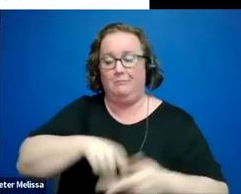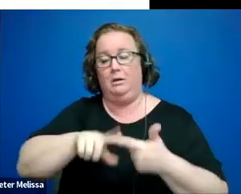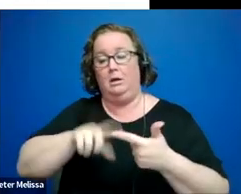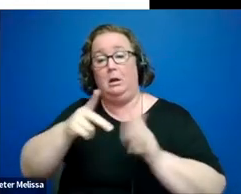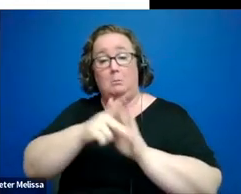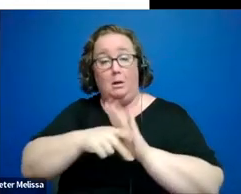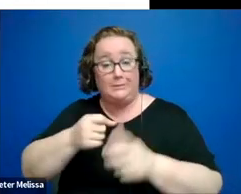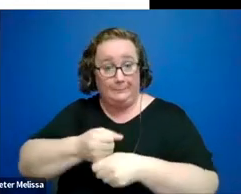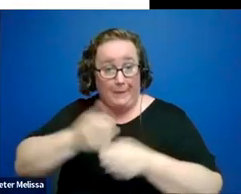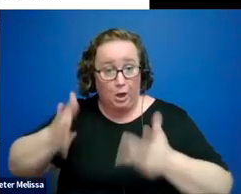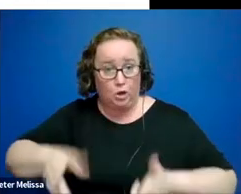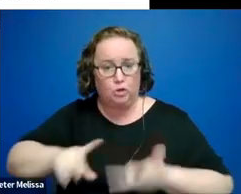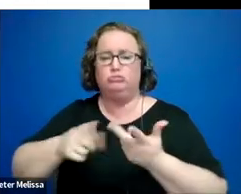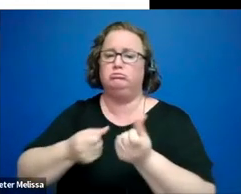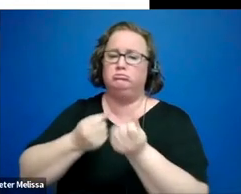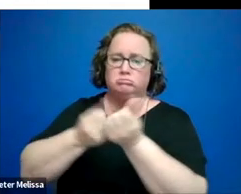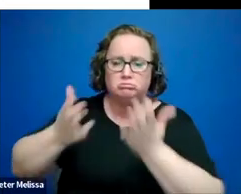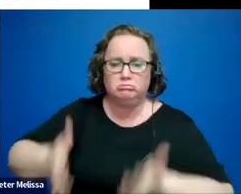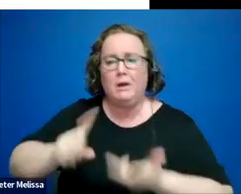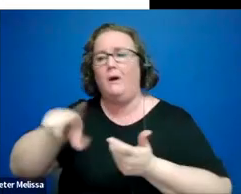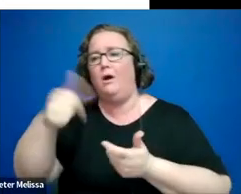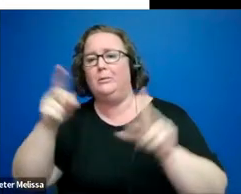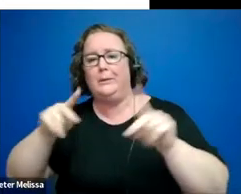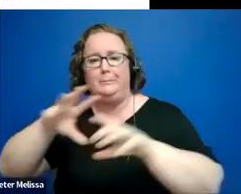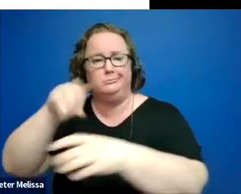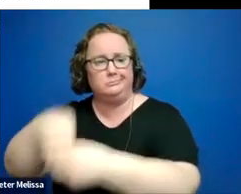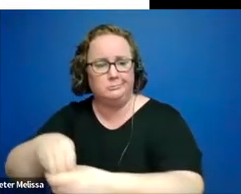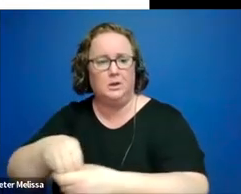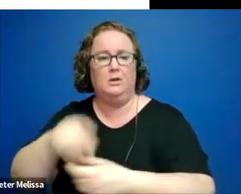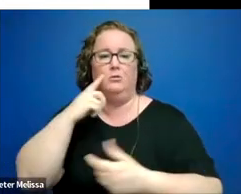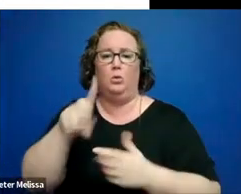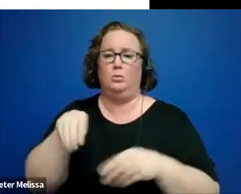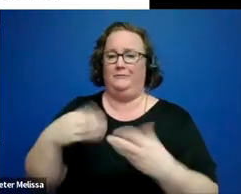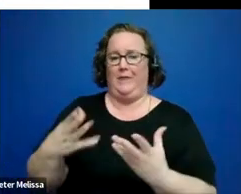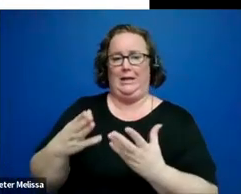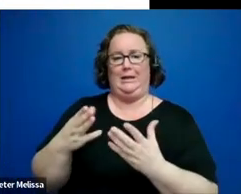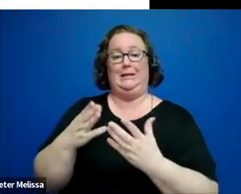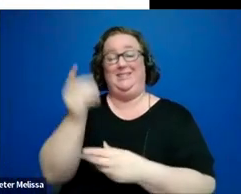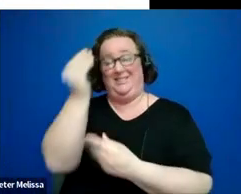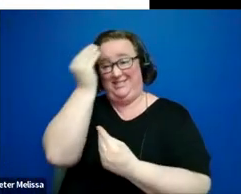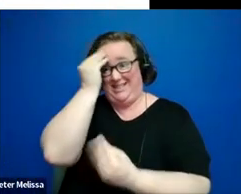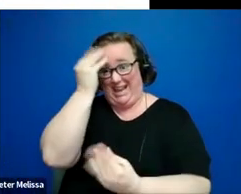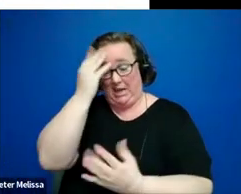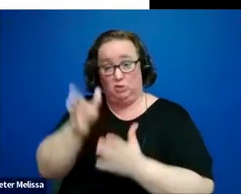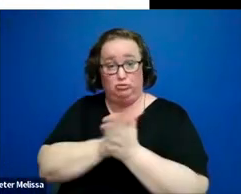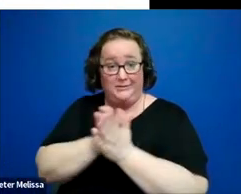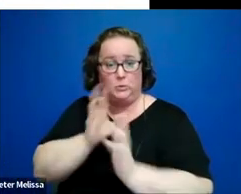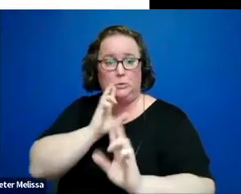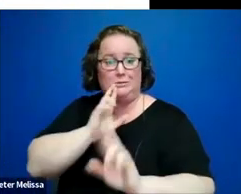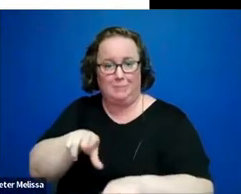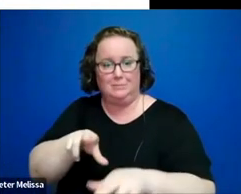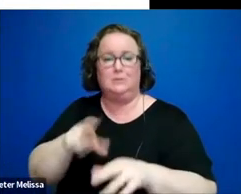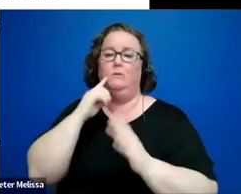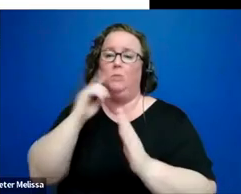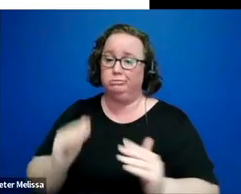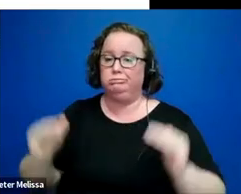stakeholders to advocate for data-driven responses for equity in policymaking. Next slide, please.